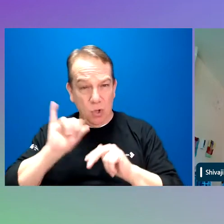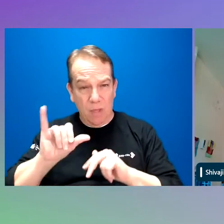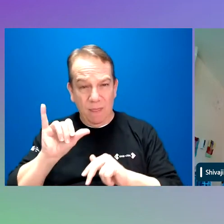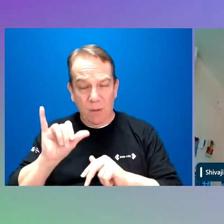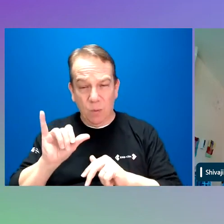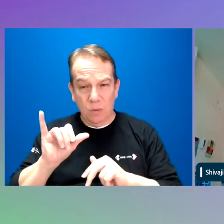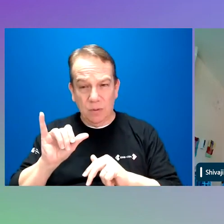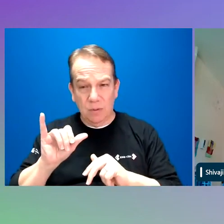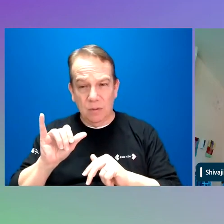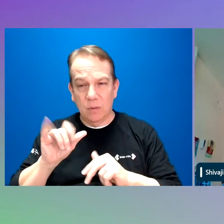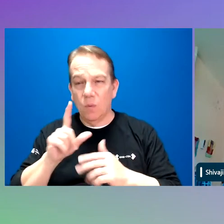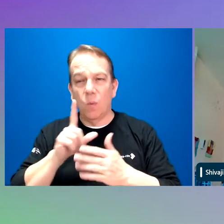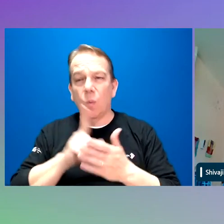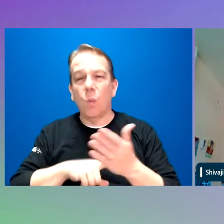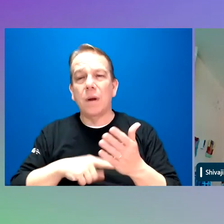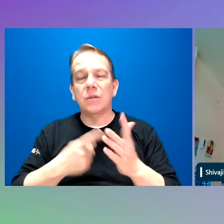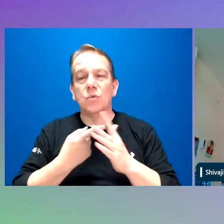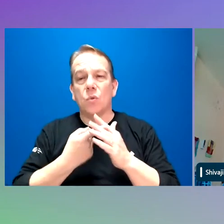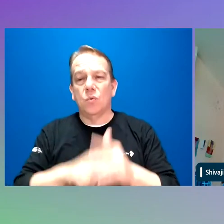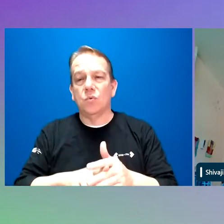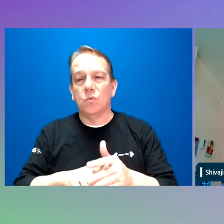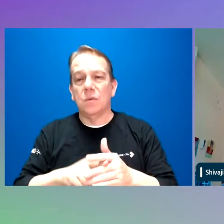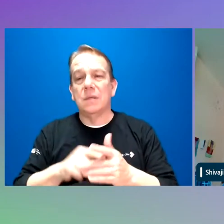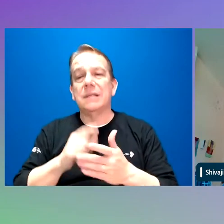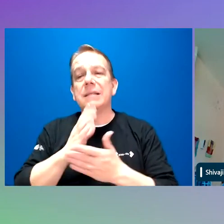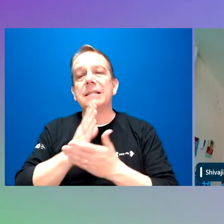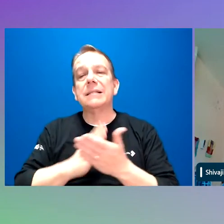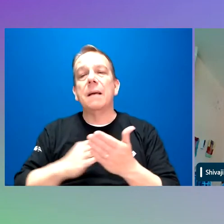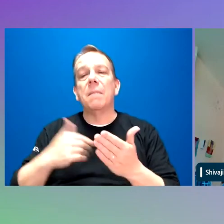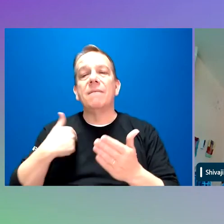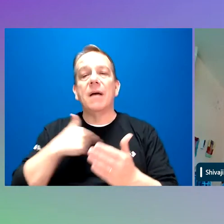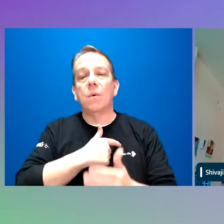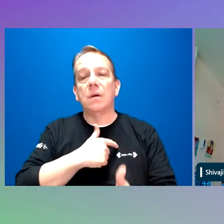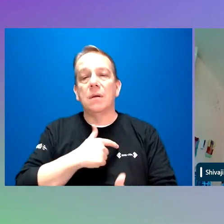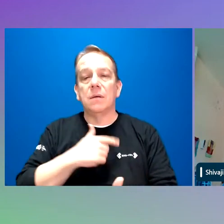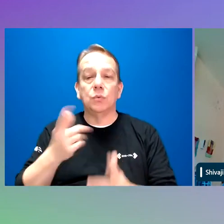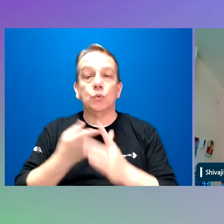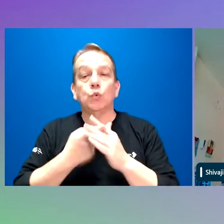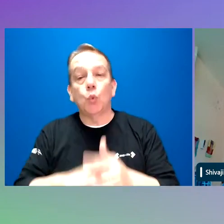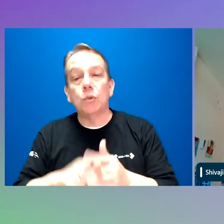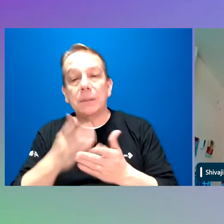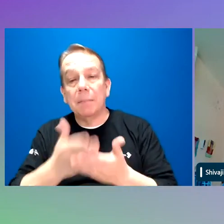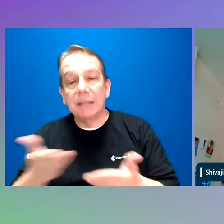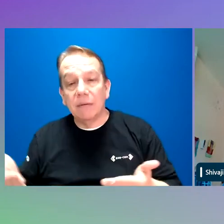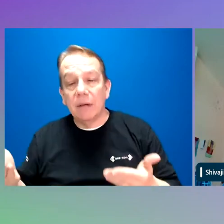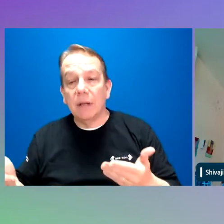source? So some of the sources